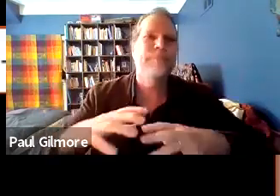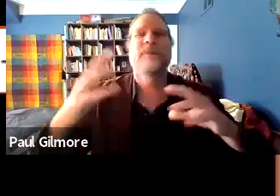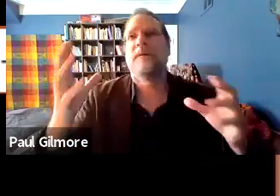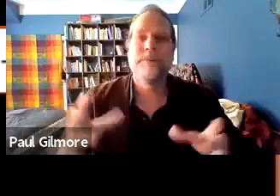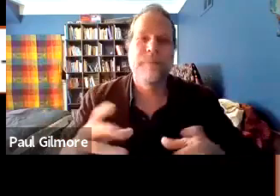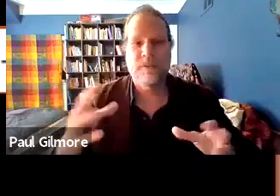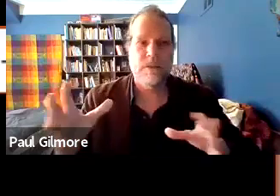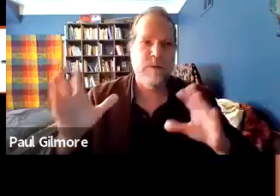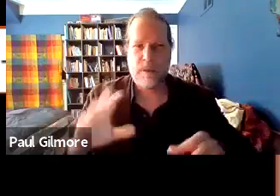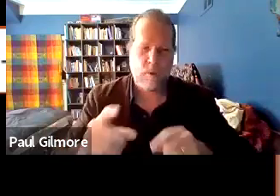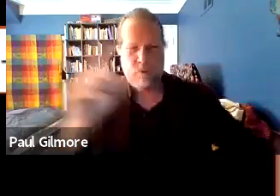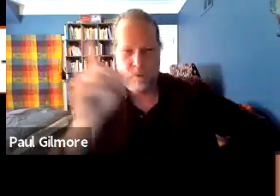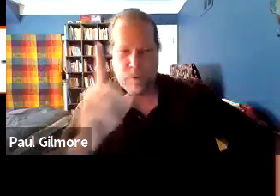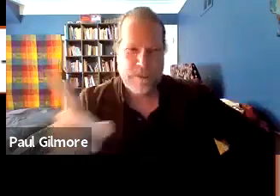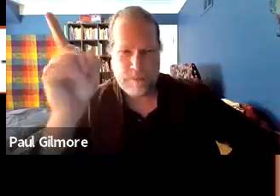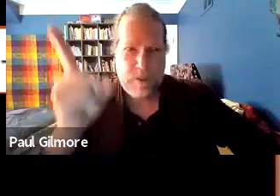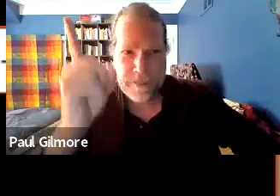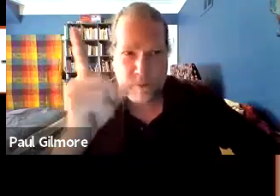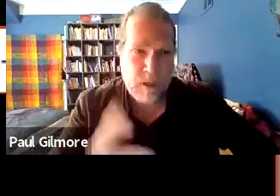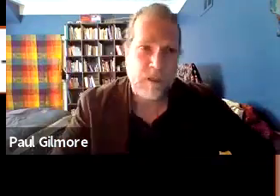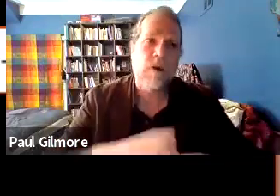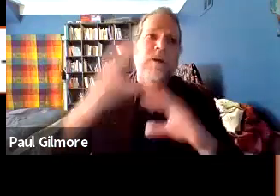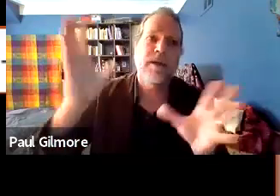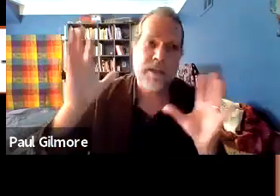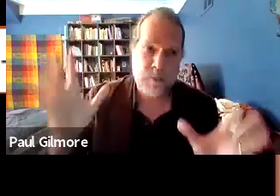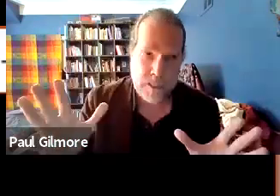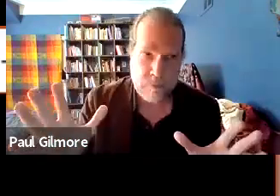a, you know, some people say, Well, no, we're a democratic republic, okay, a democratic